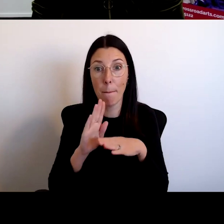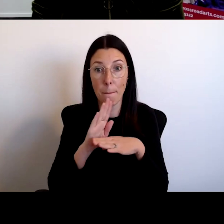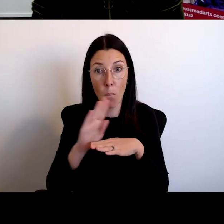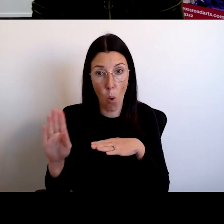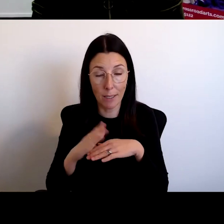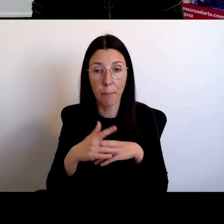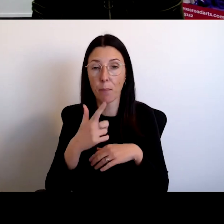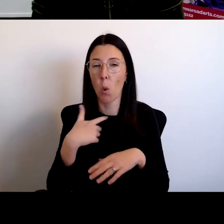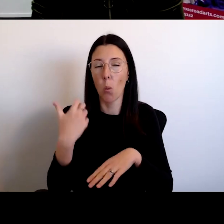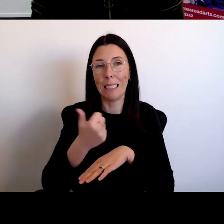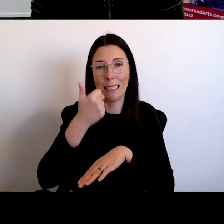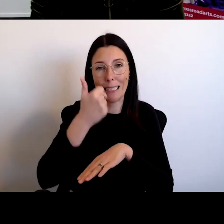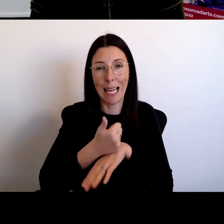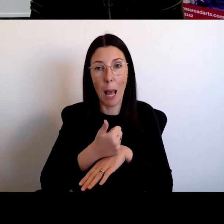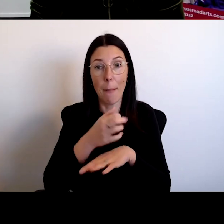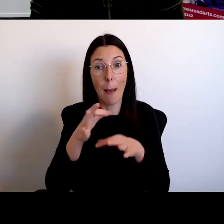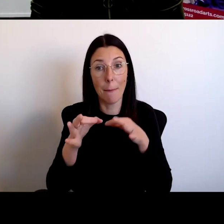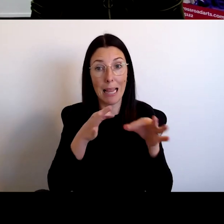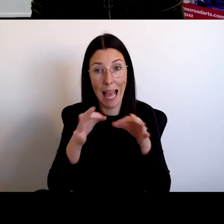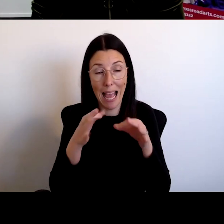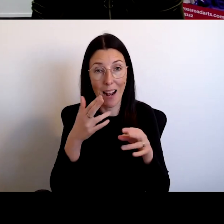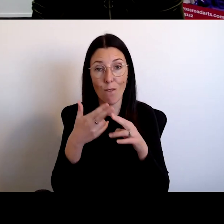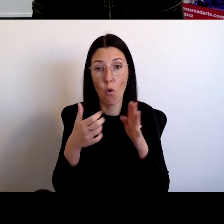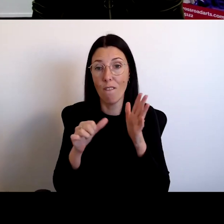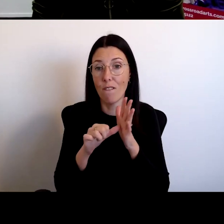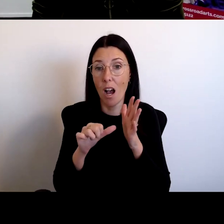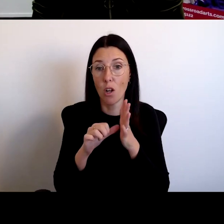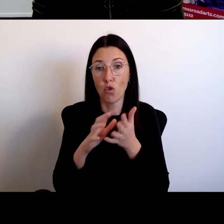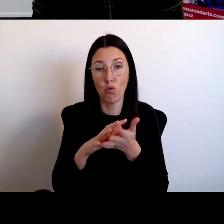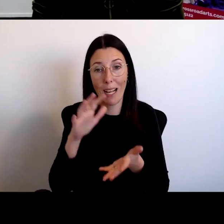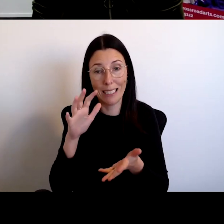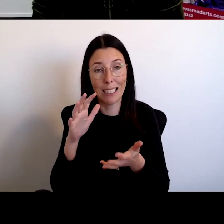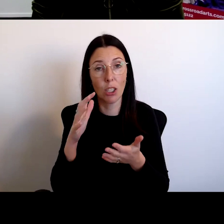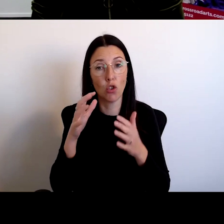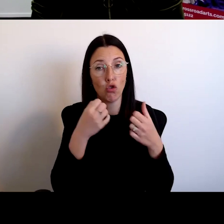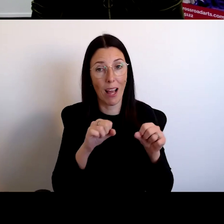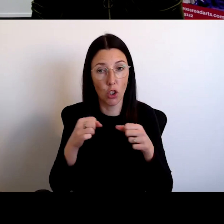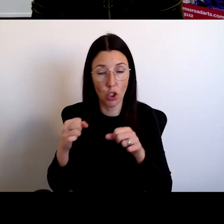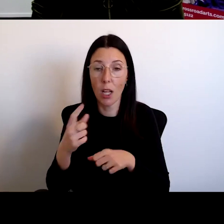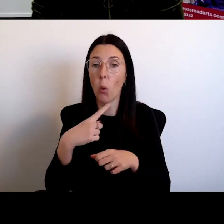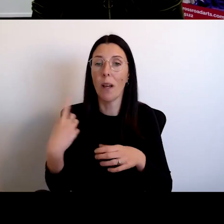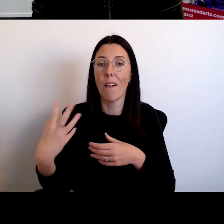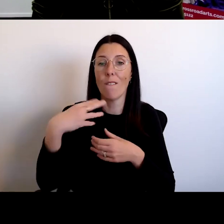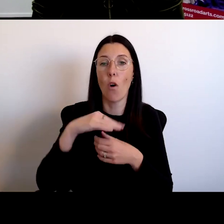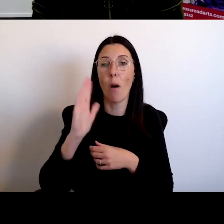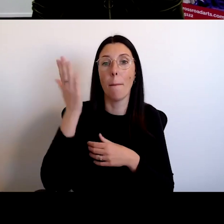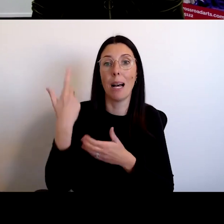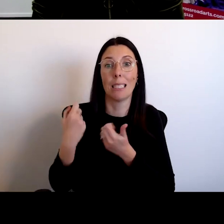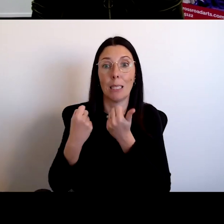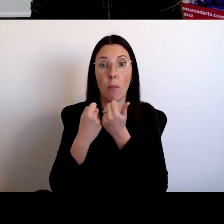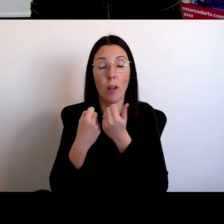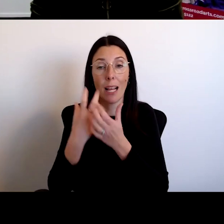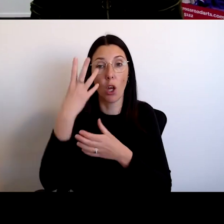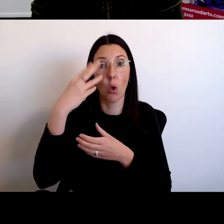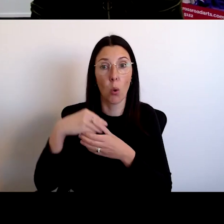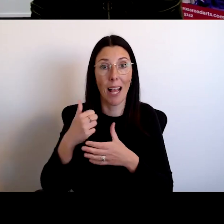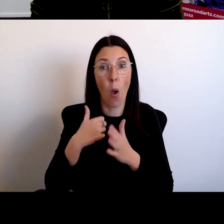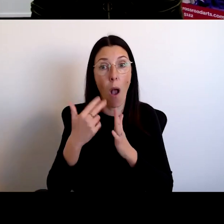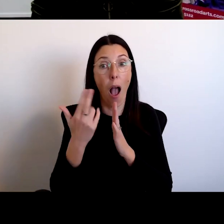fundraising strategy. We involved past supporters, including our arts patron Christoph Chalkers and